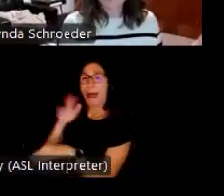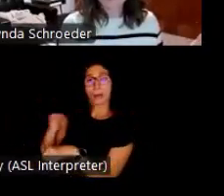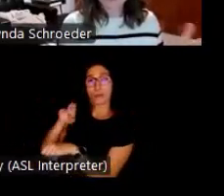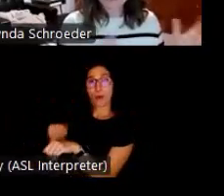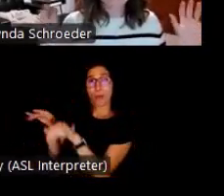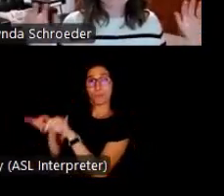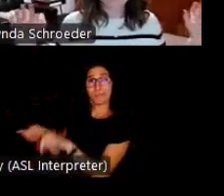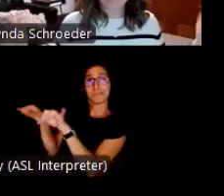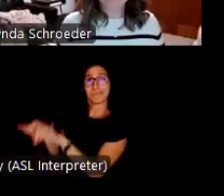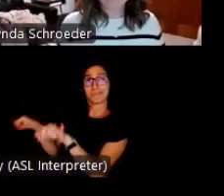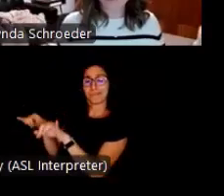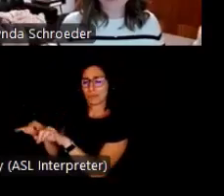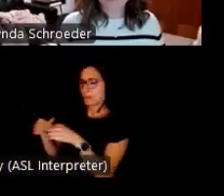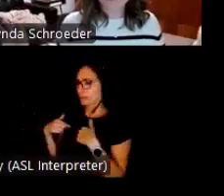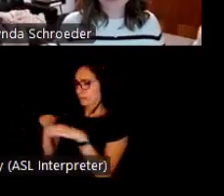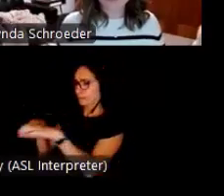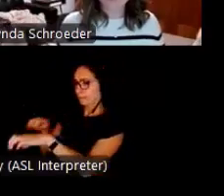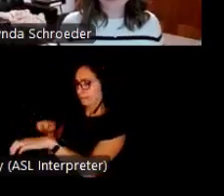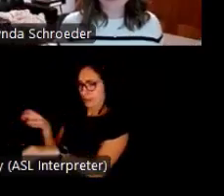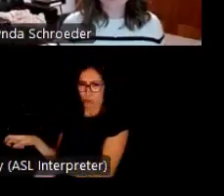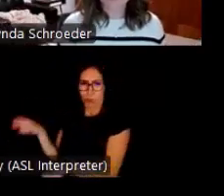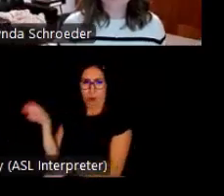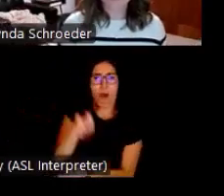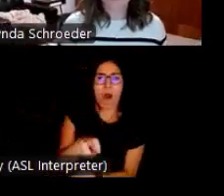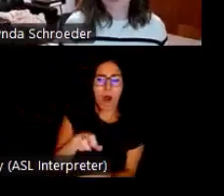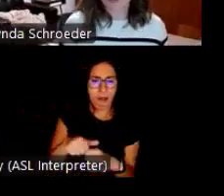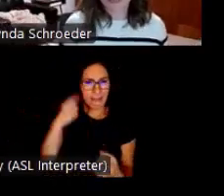and think about other networks that align with the research you're doing.